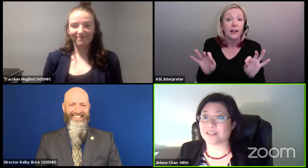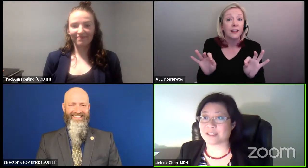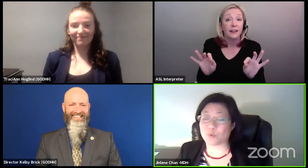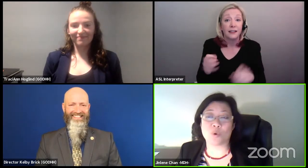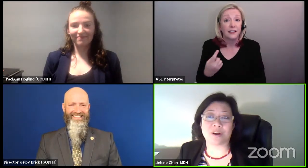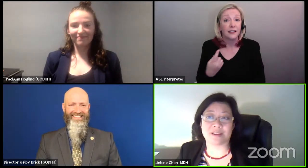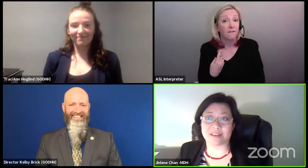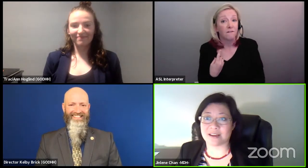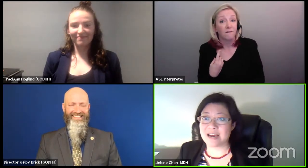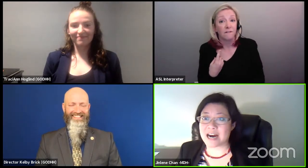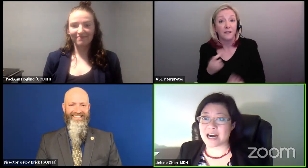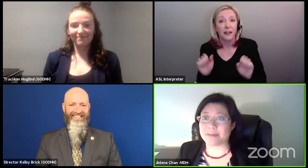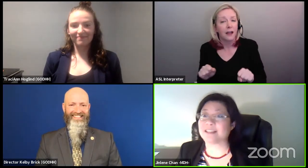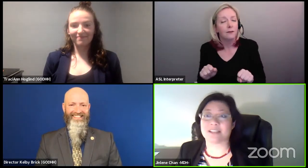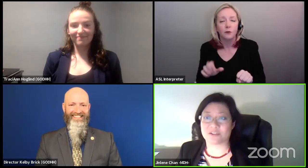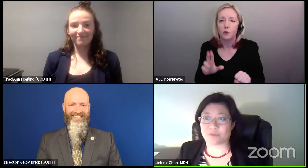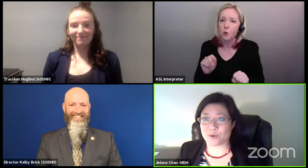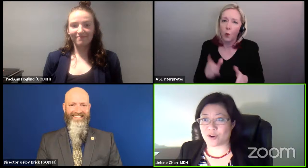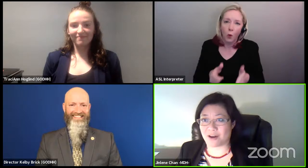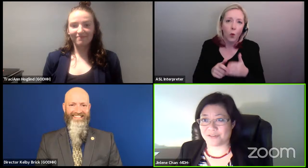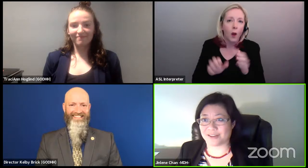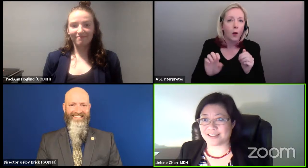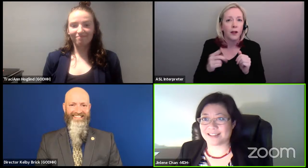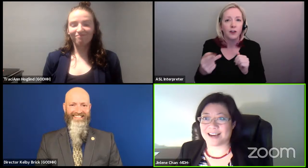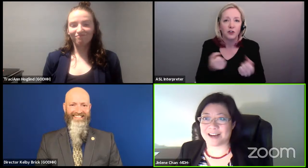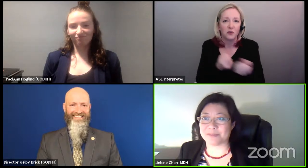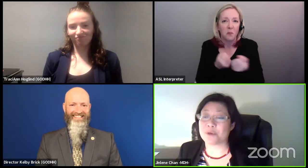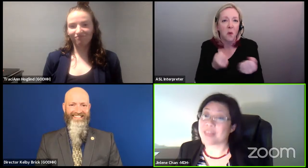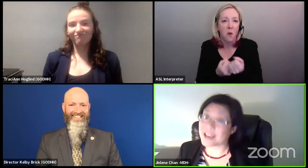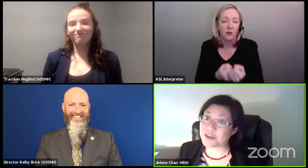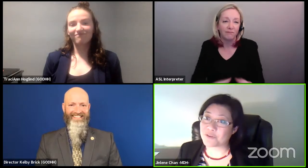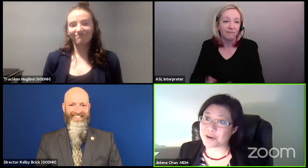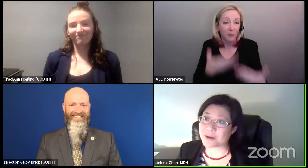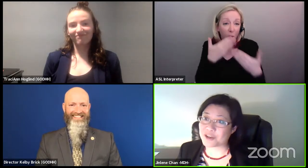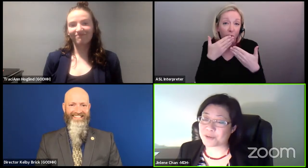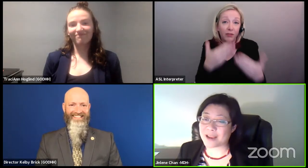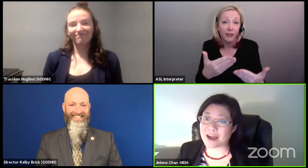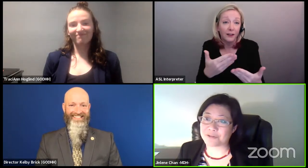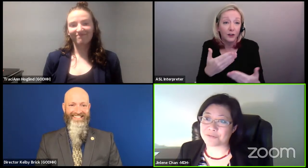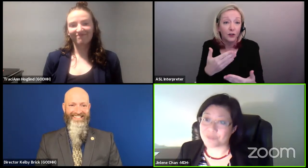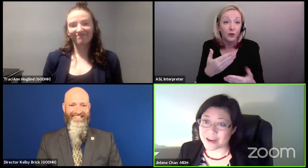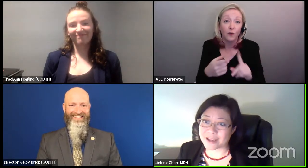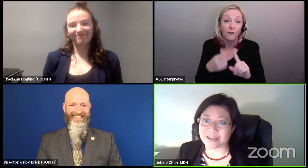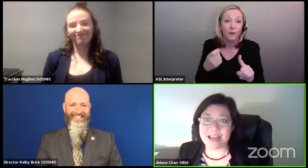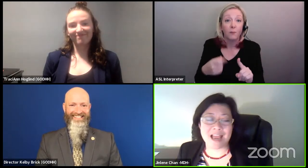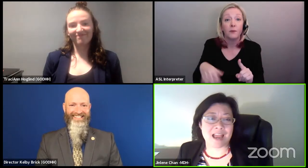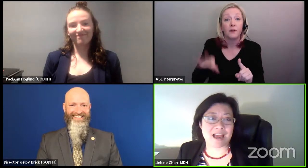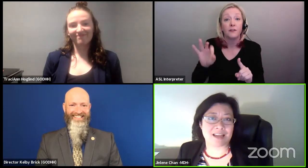the support and the assistance from your office. So thank you very much on behalf of Fran and